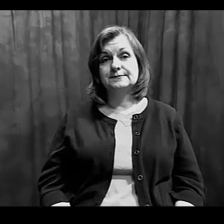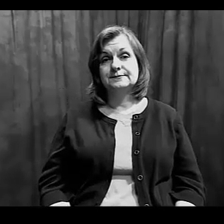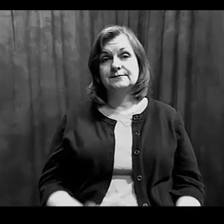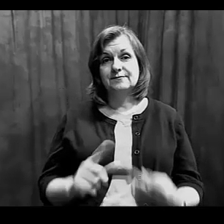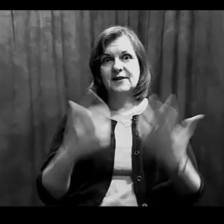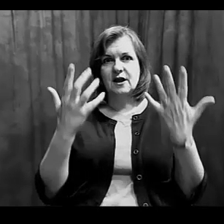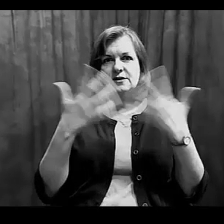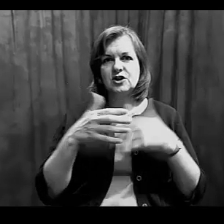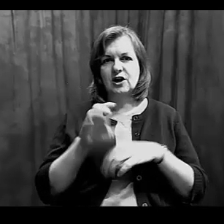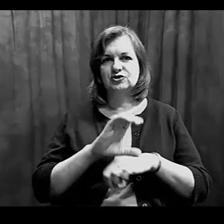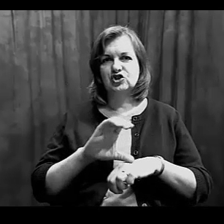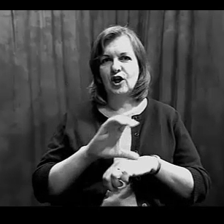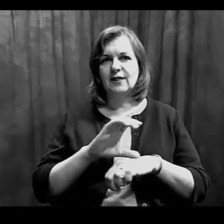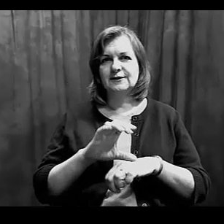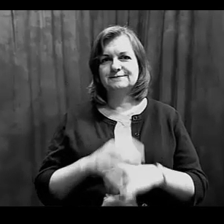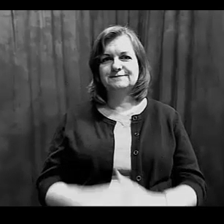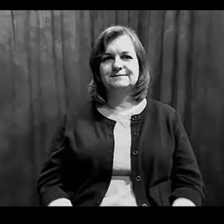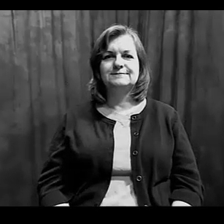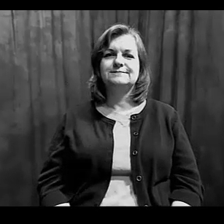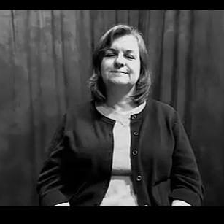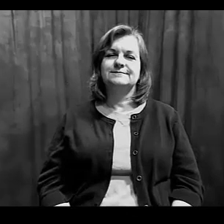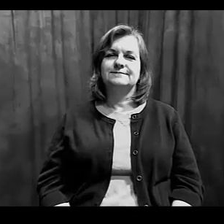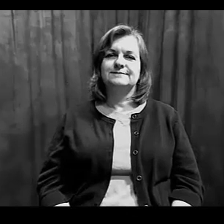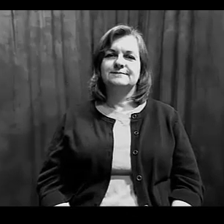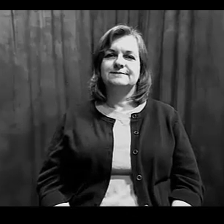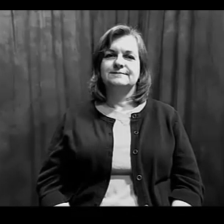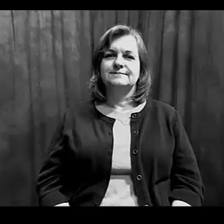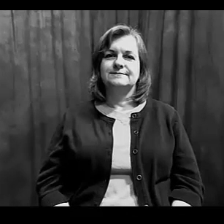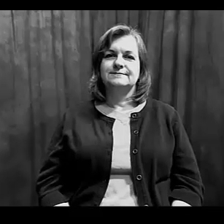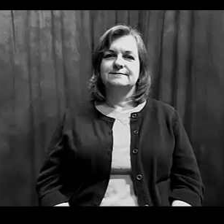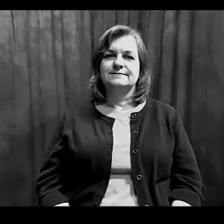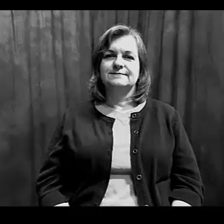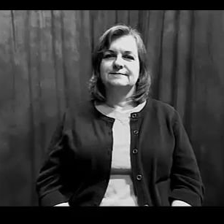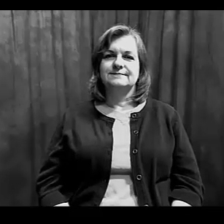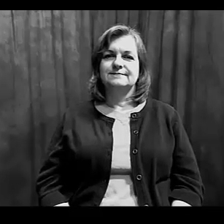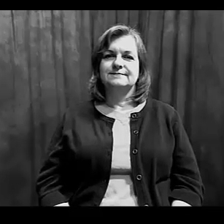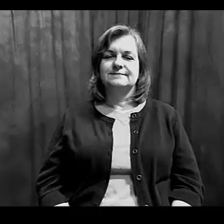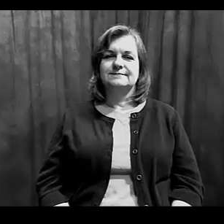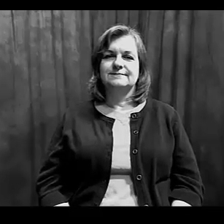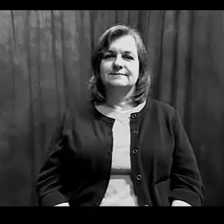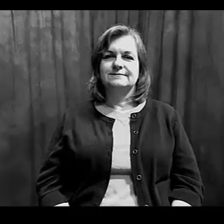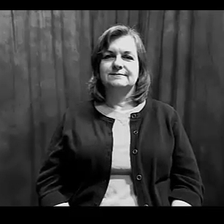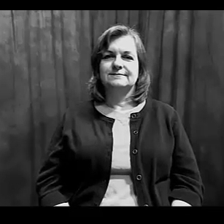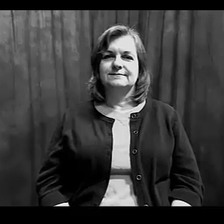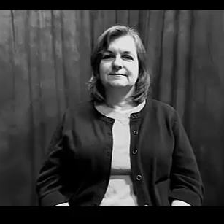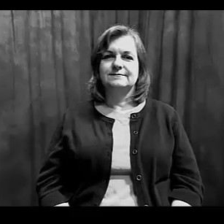dark chocolate